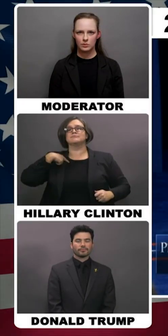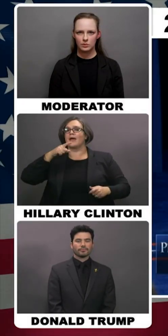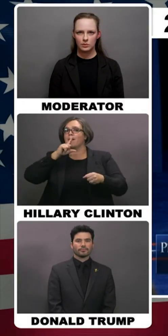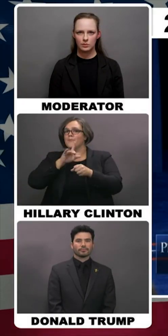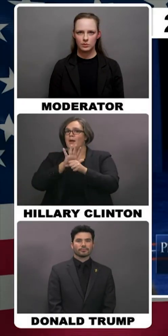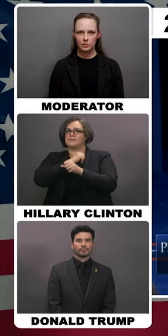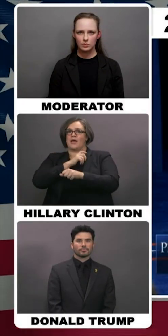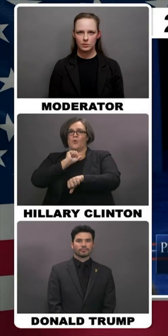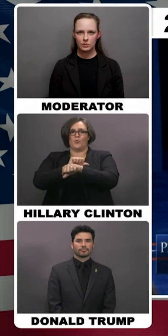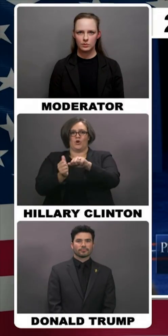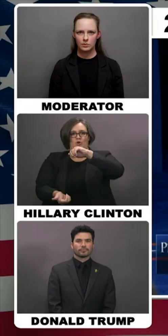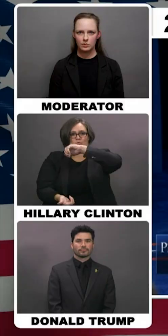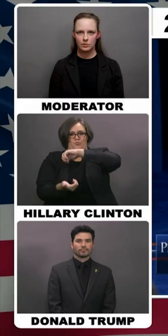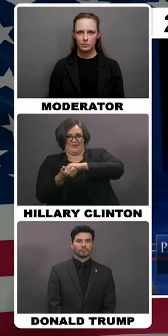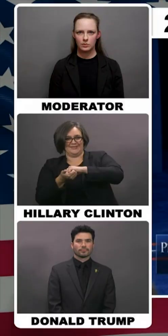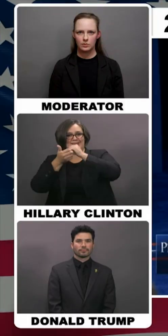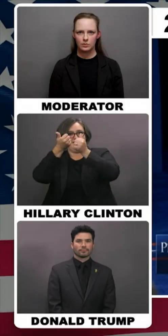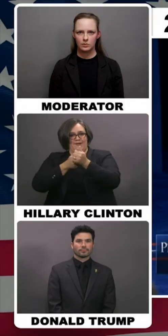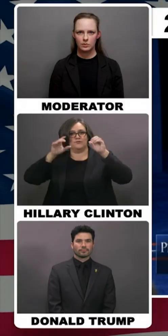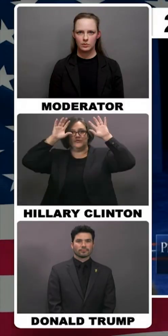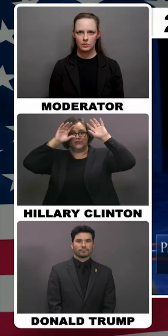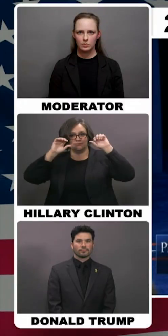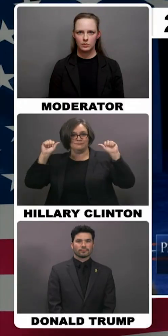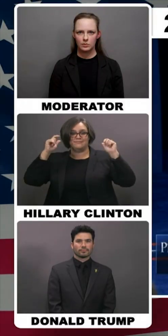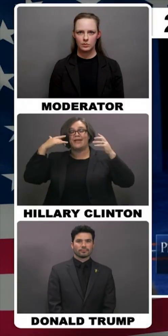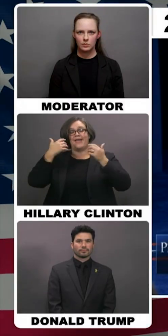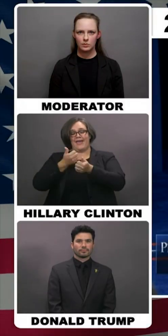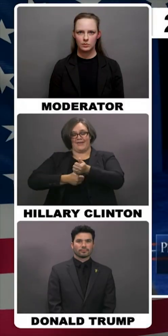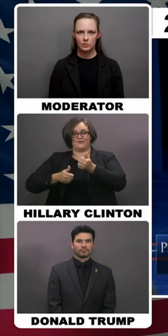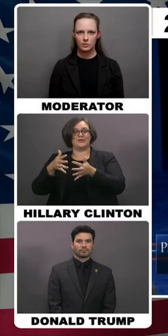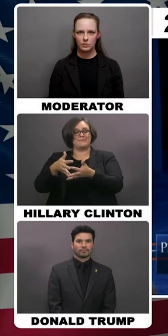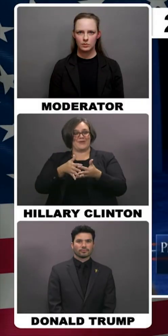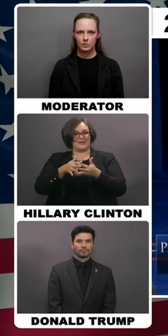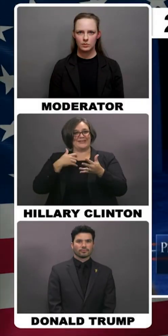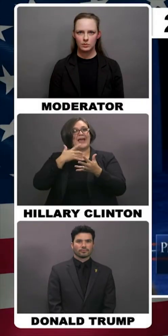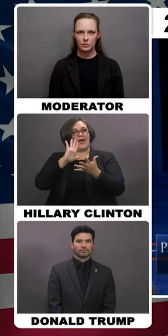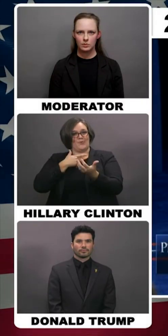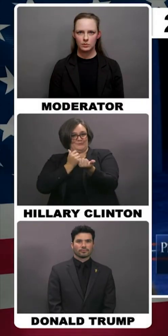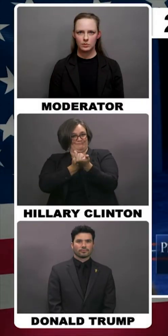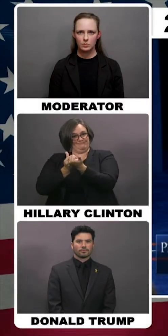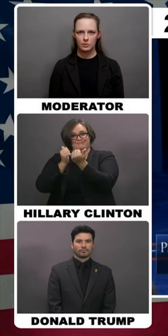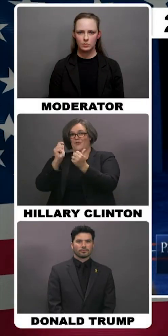I wanna be the President for all Americans, regardless of your political beliefs, where you come from,